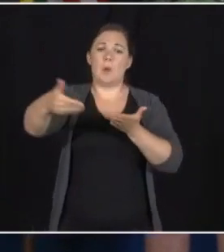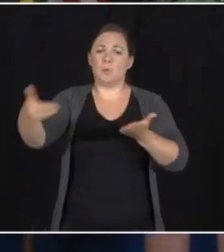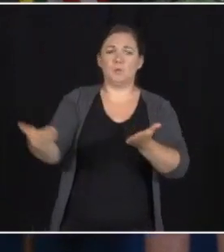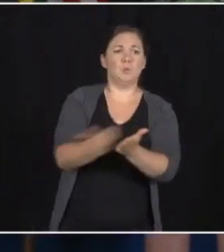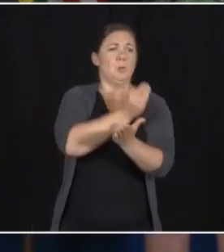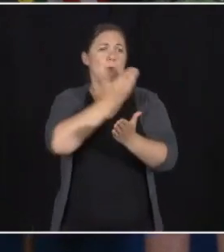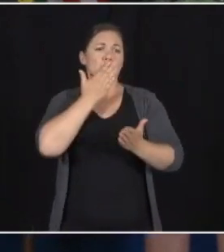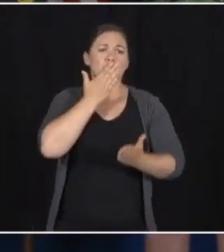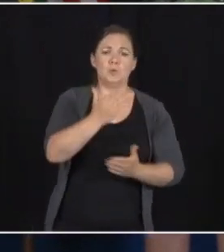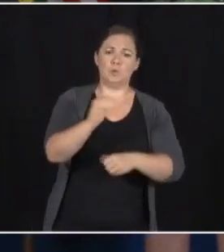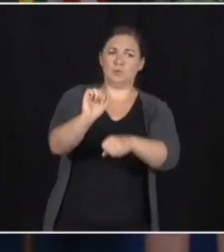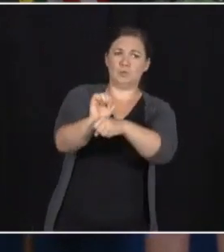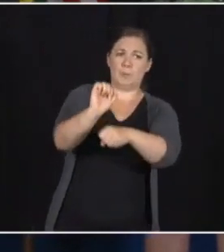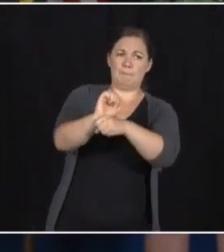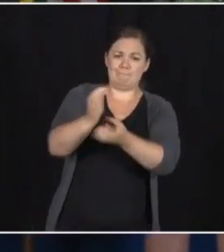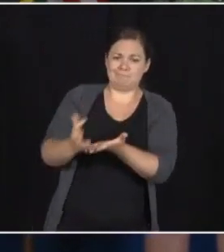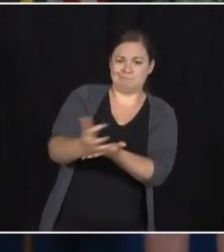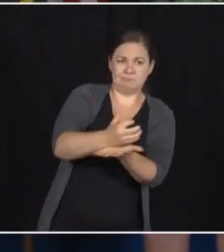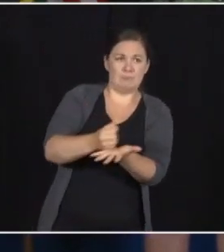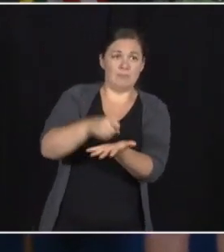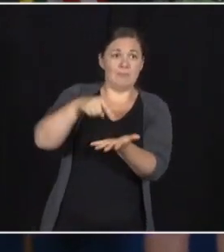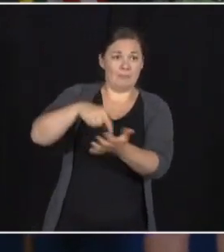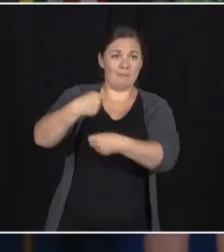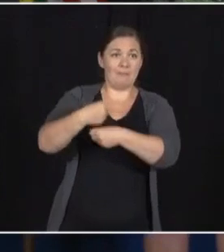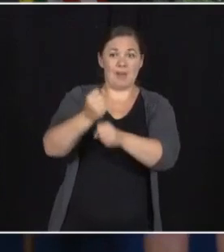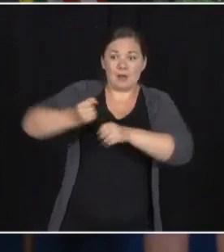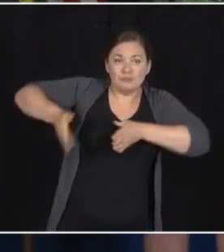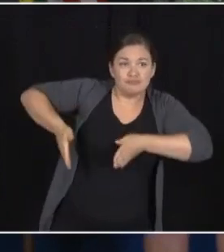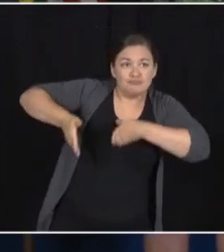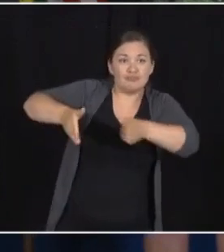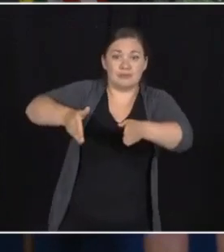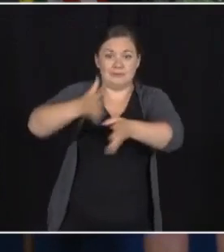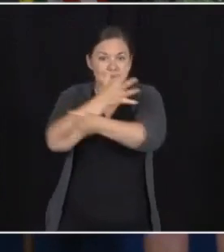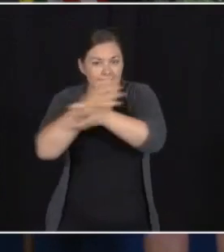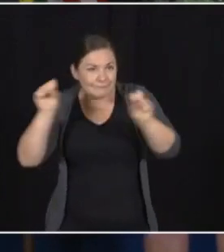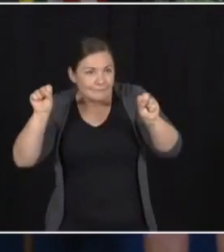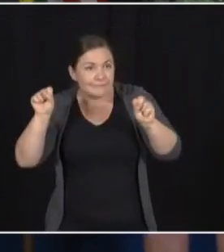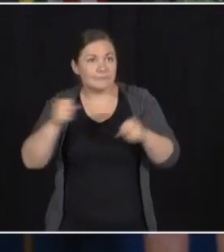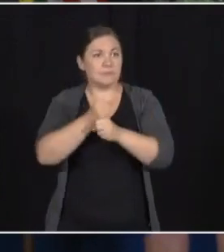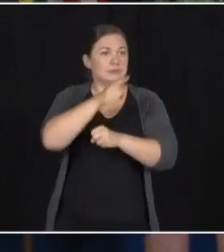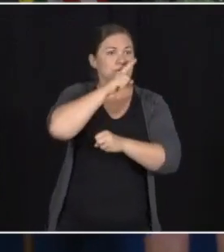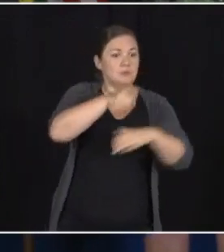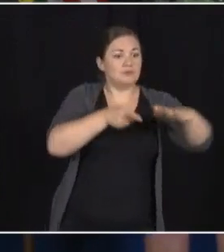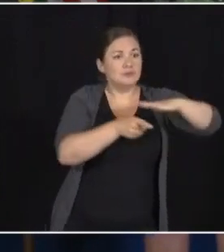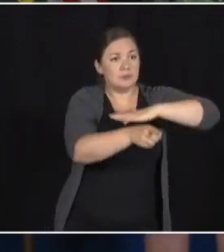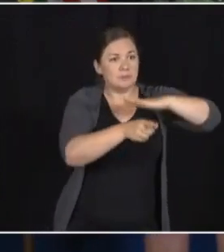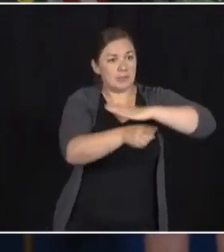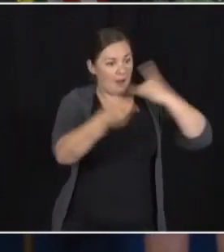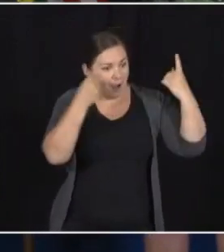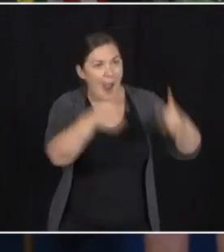of new, well-paying jobs. Make our roads safer, reduce gridlock and put homeownership in closer reach for Ontarians.